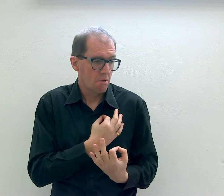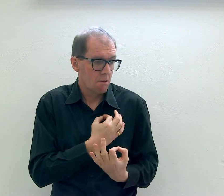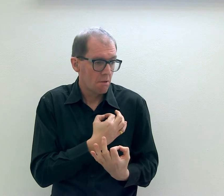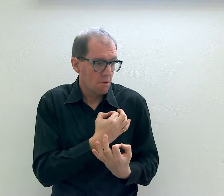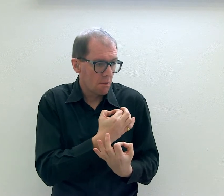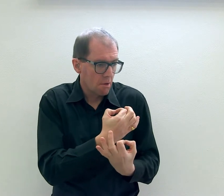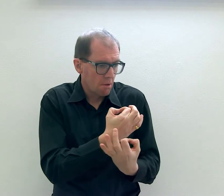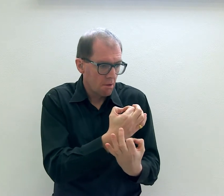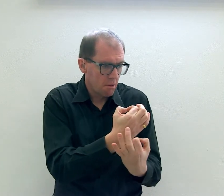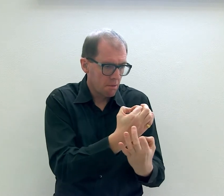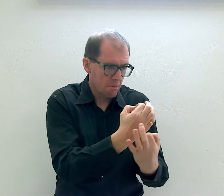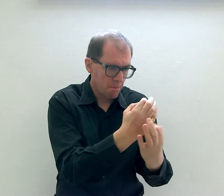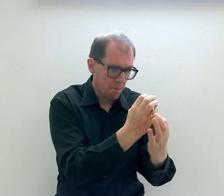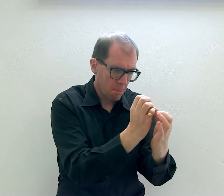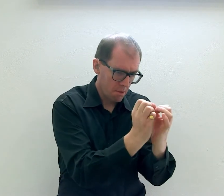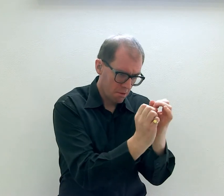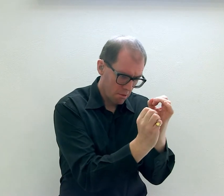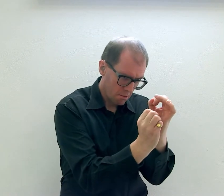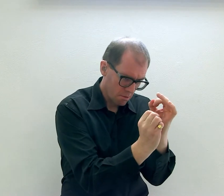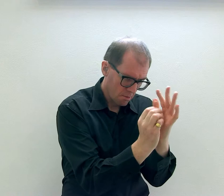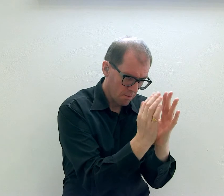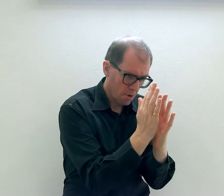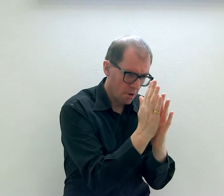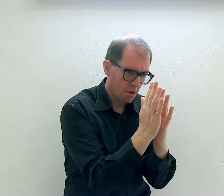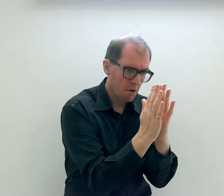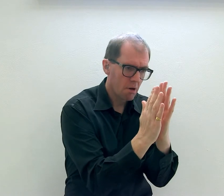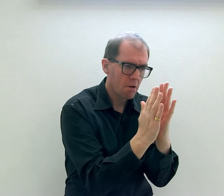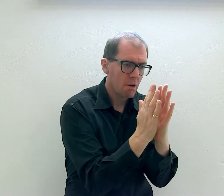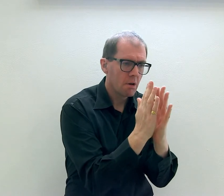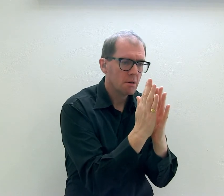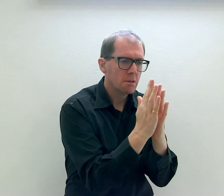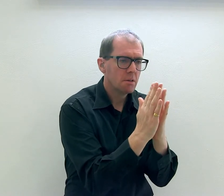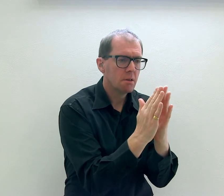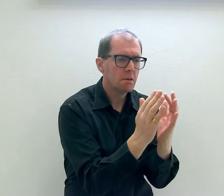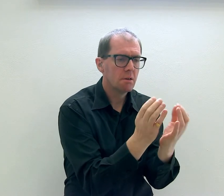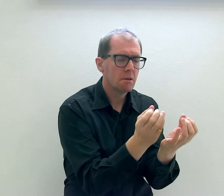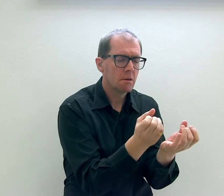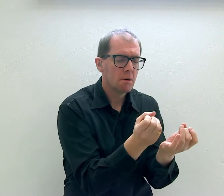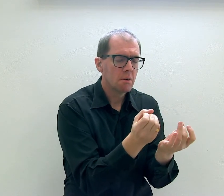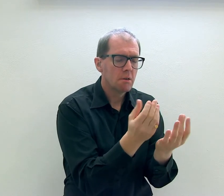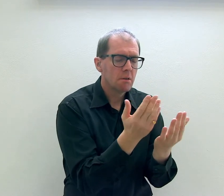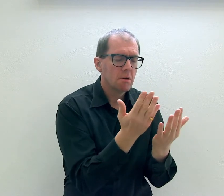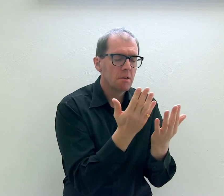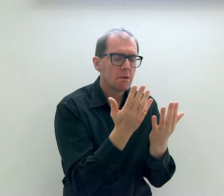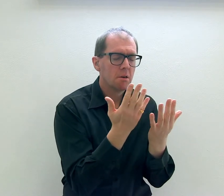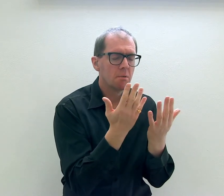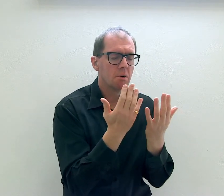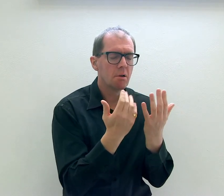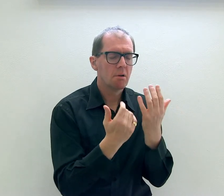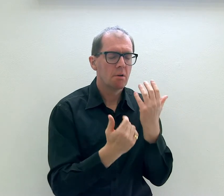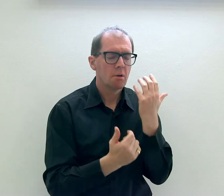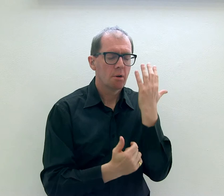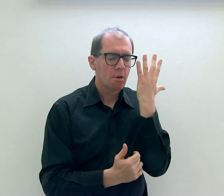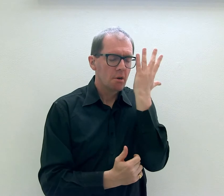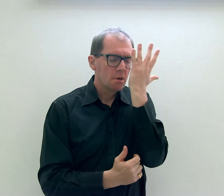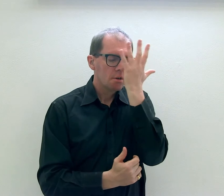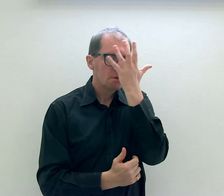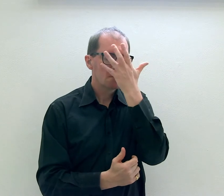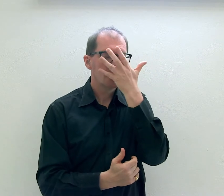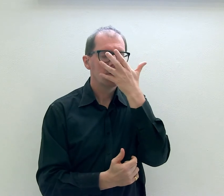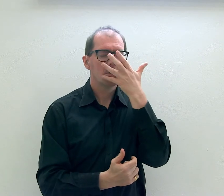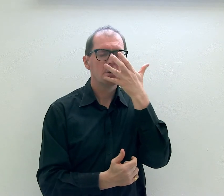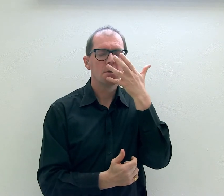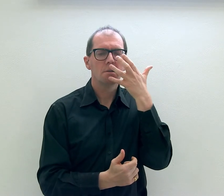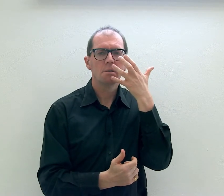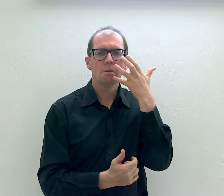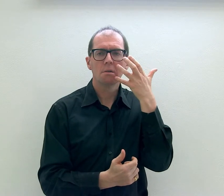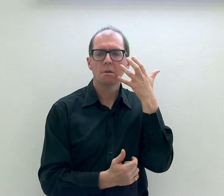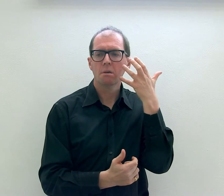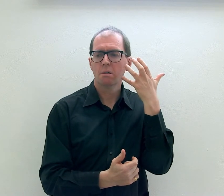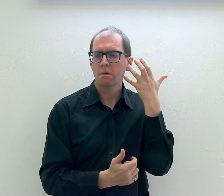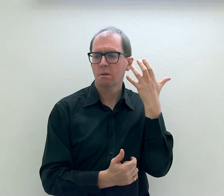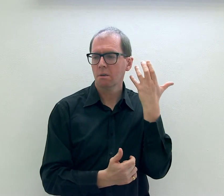Close by the jolly fire I sit To warm my frozen bones a bit;